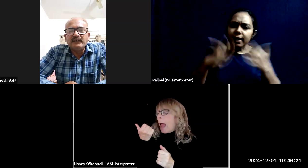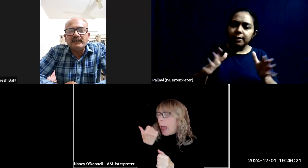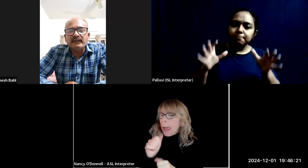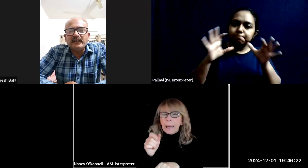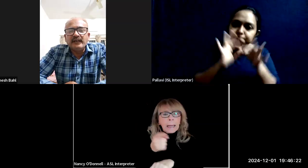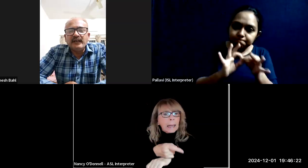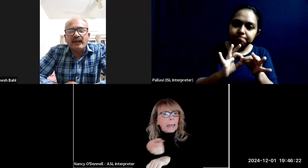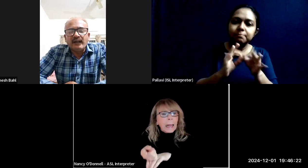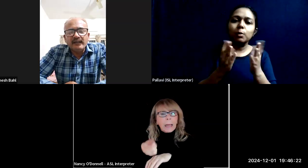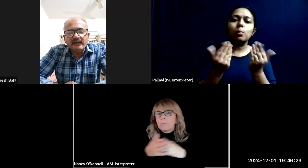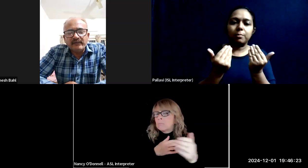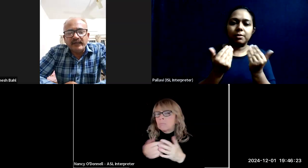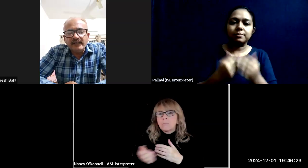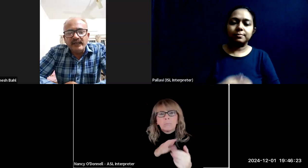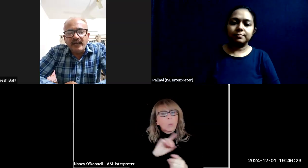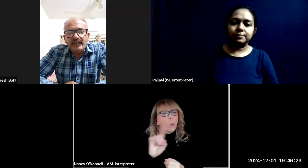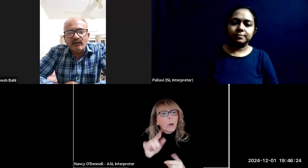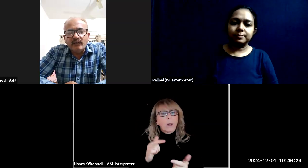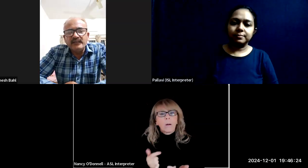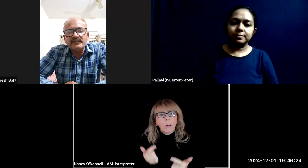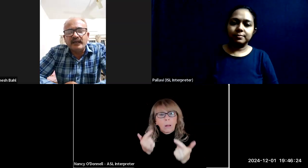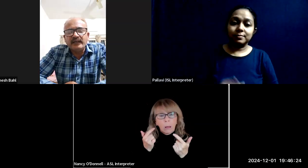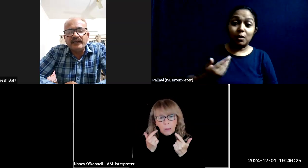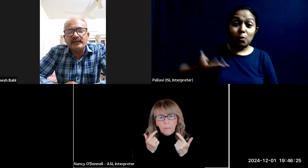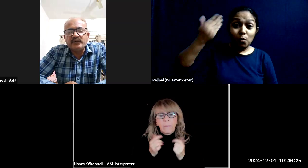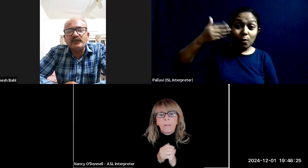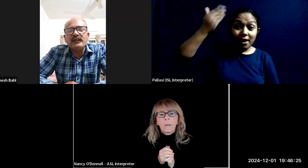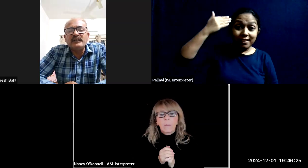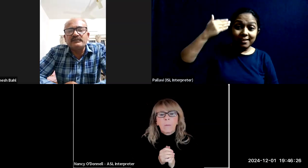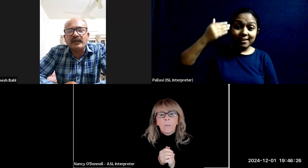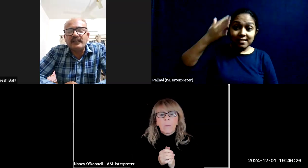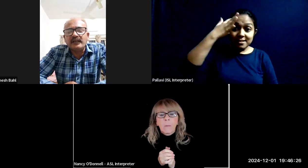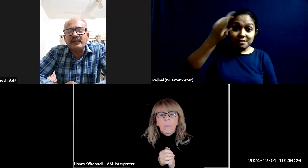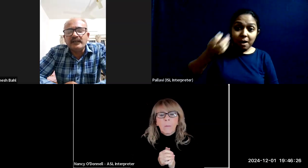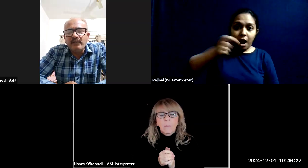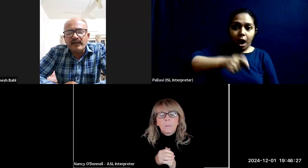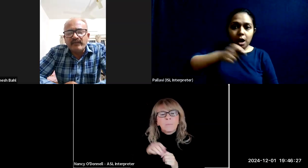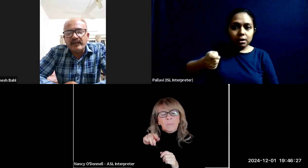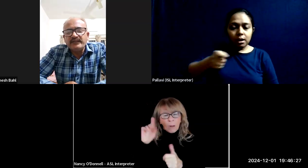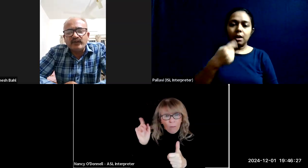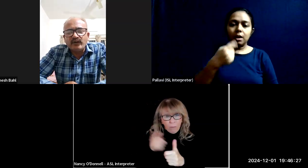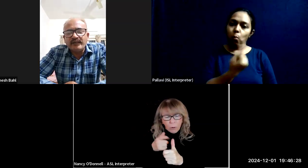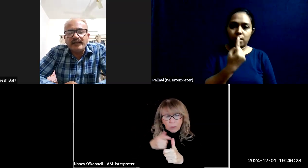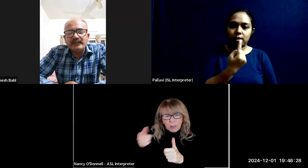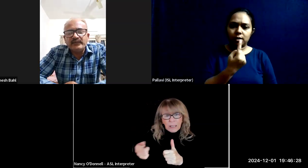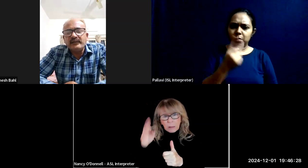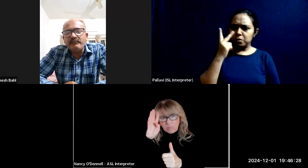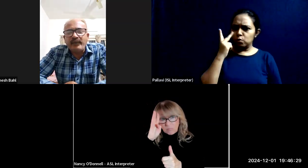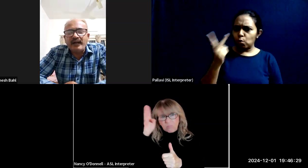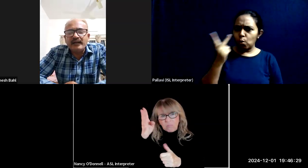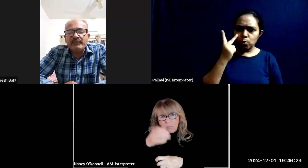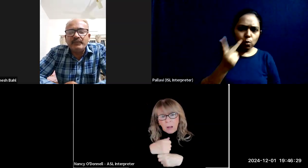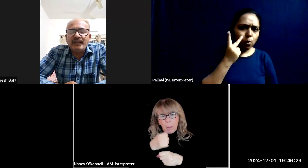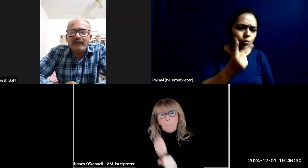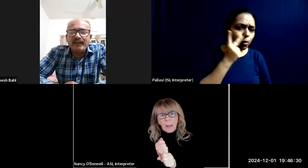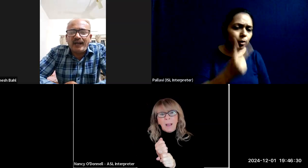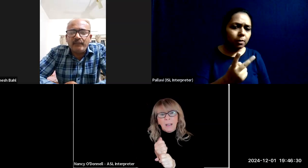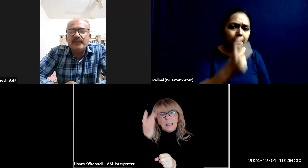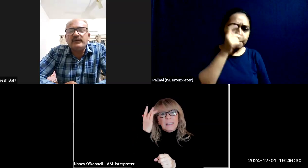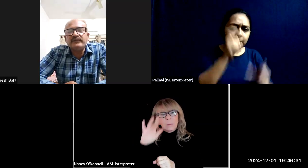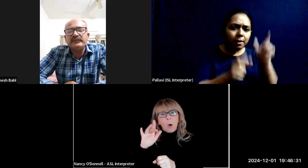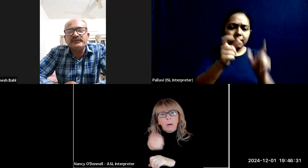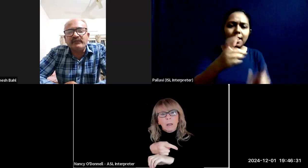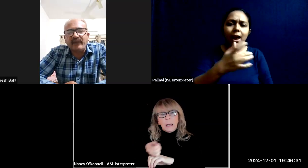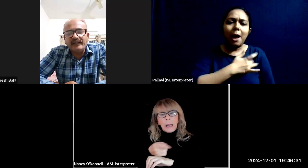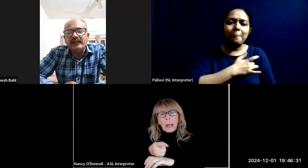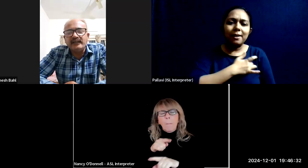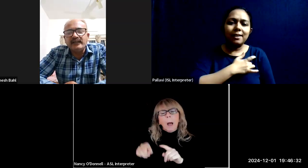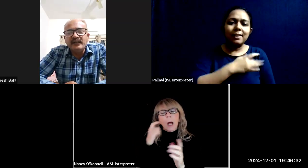Okay, earlier when he had developed the smart cane, it was only the smart cane. But when he saw that visually impaired people have the habit of using white cane.